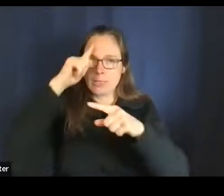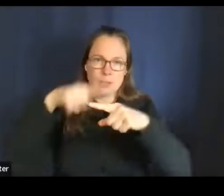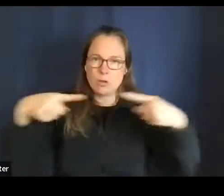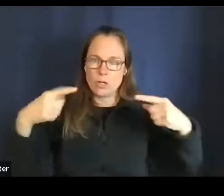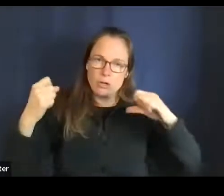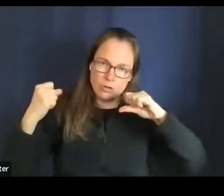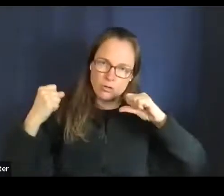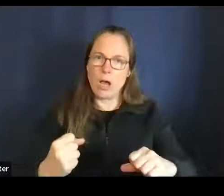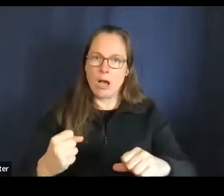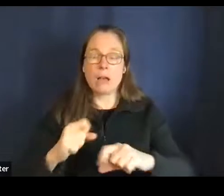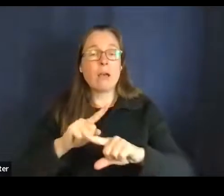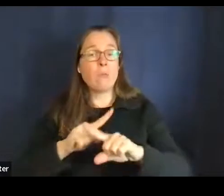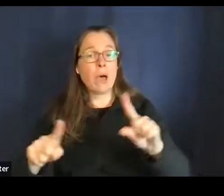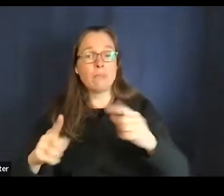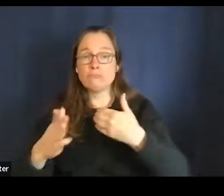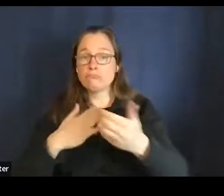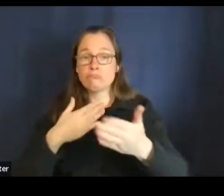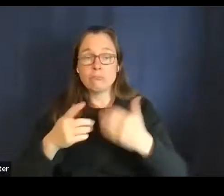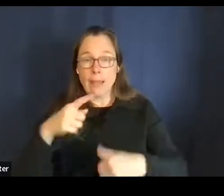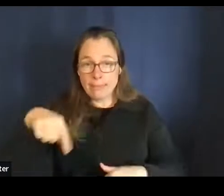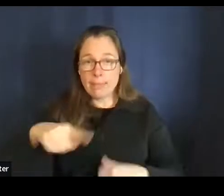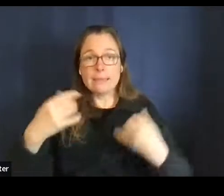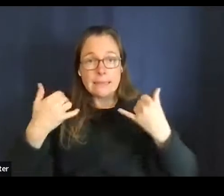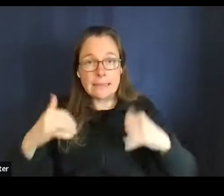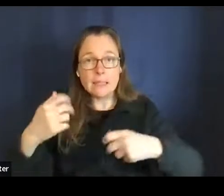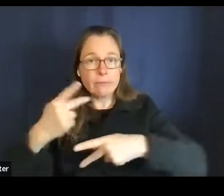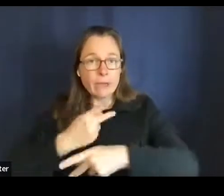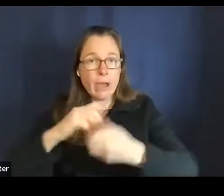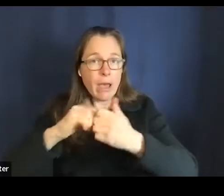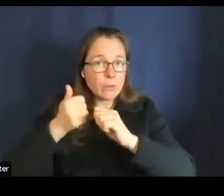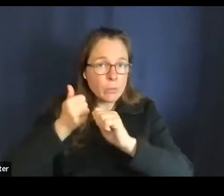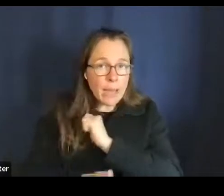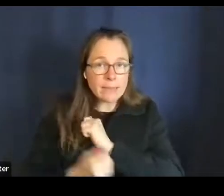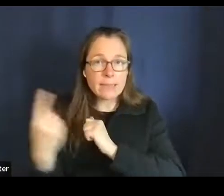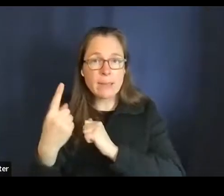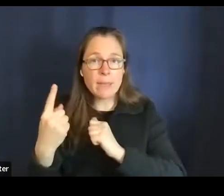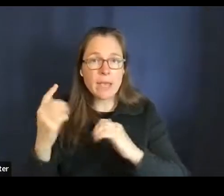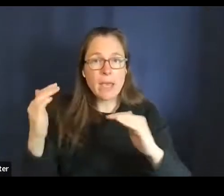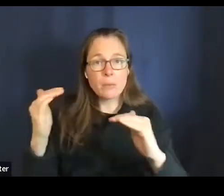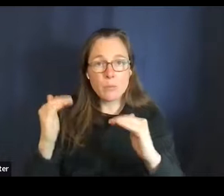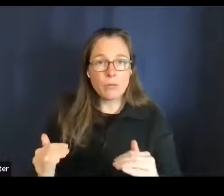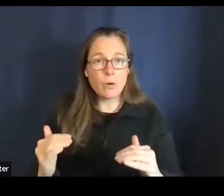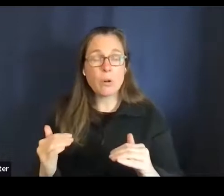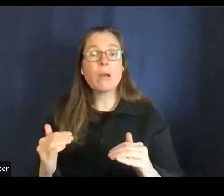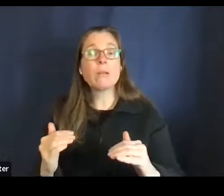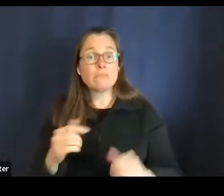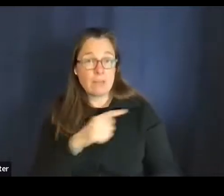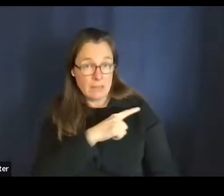and yet they find a way to pass legislation and move forward. So does the legislature, so do other city councils.